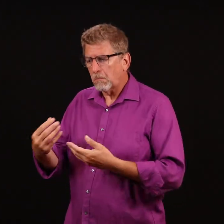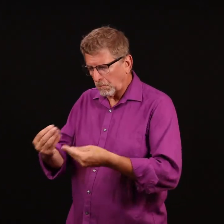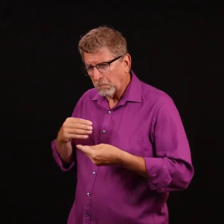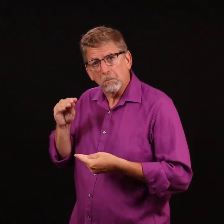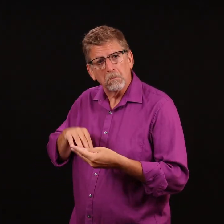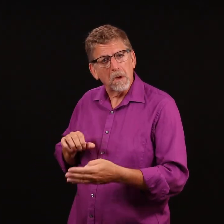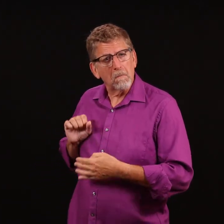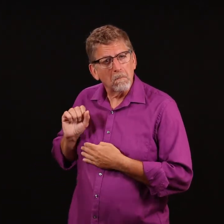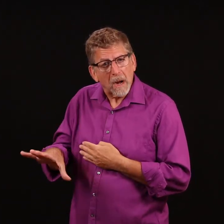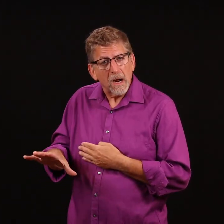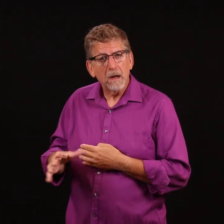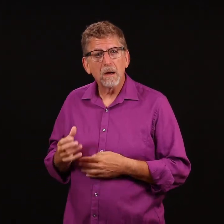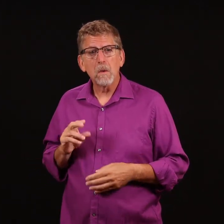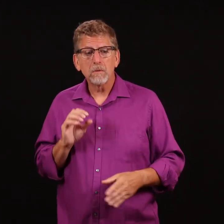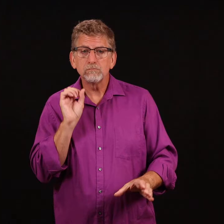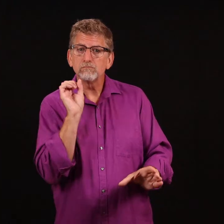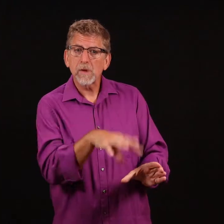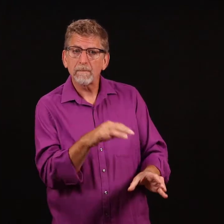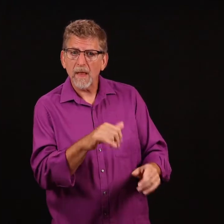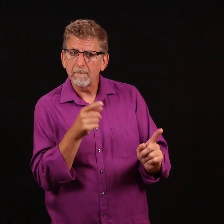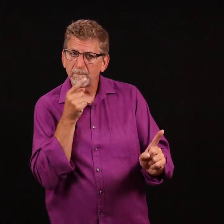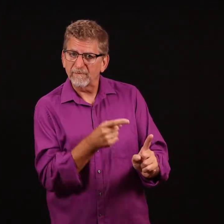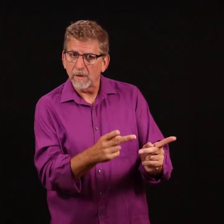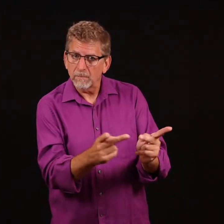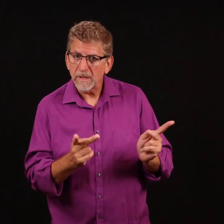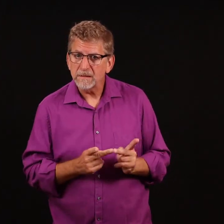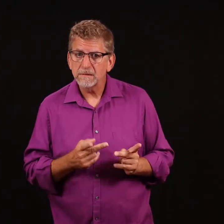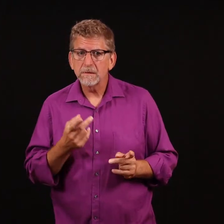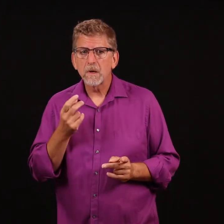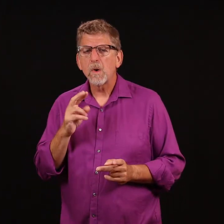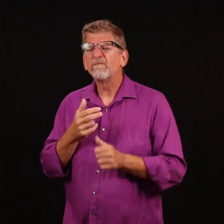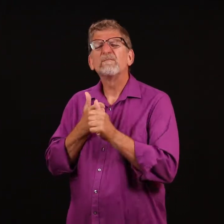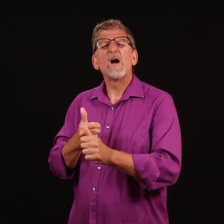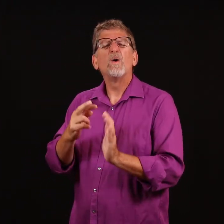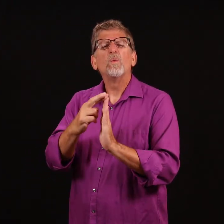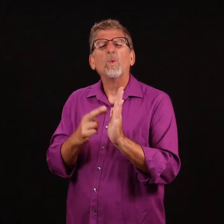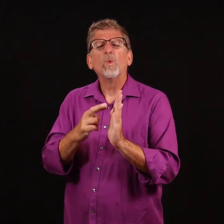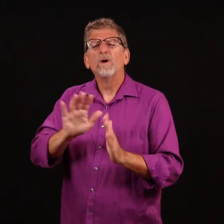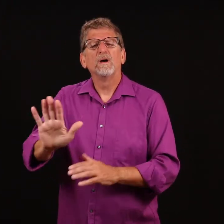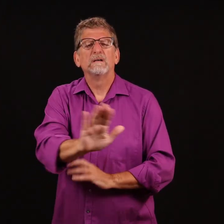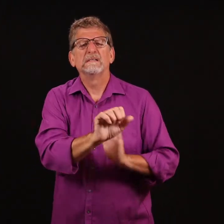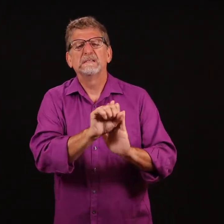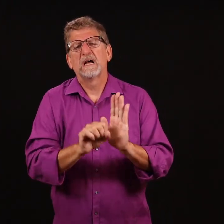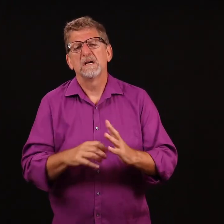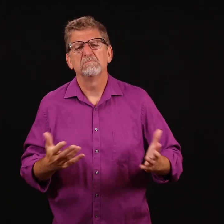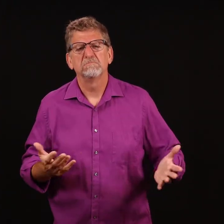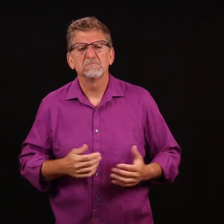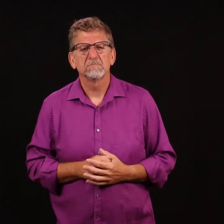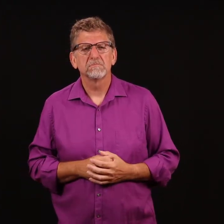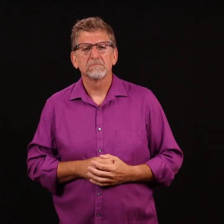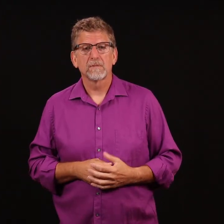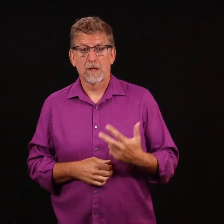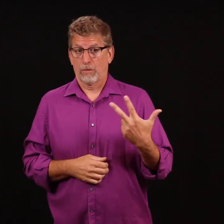You can fill out your ballot and then send it in or you can drop it off at a specific location. Follow the rules of your state.